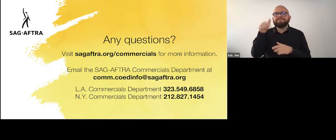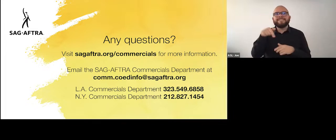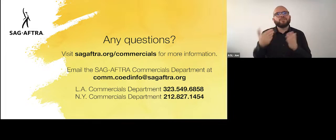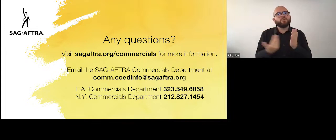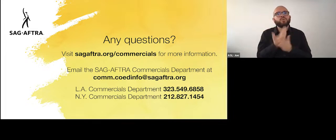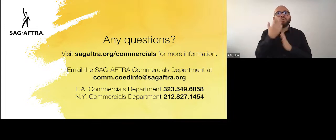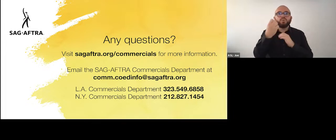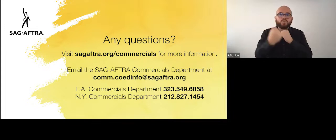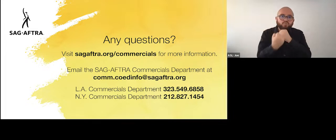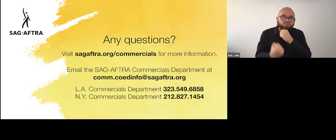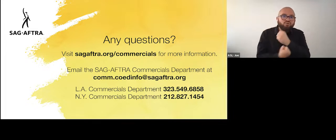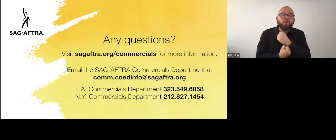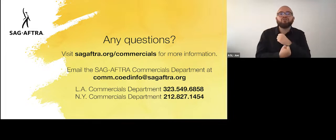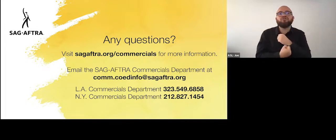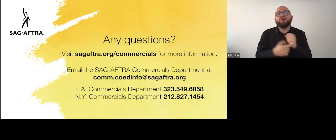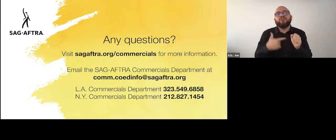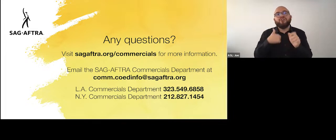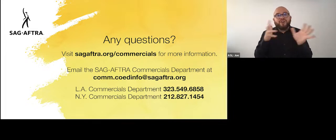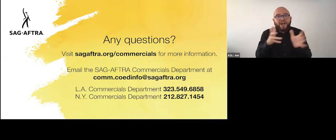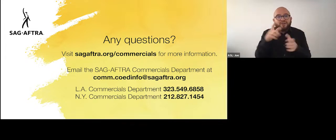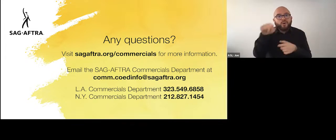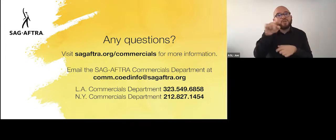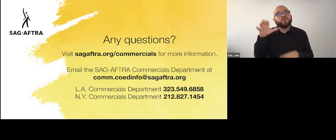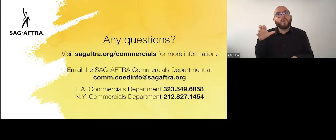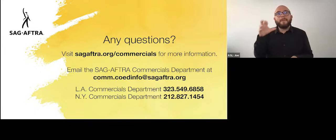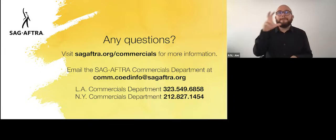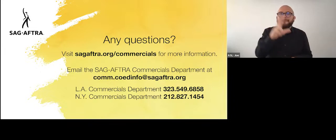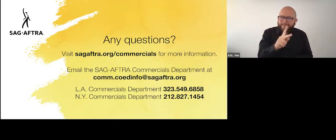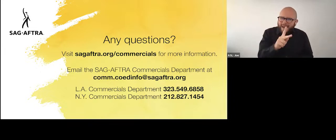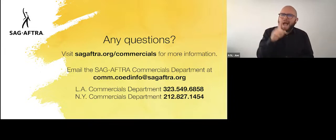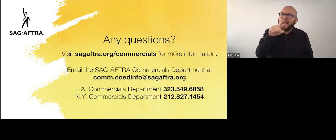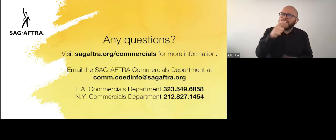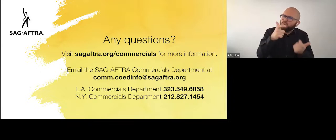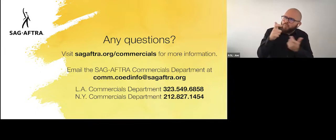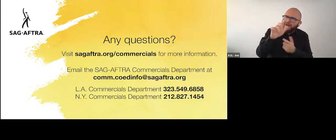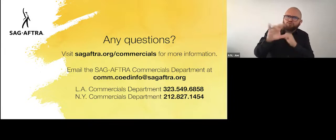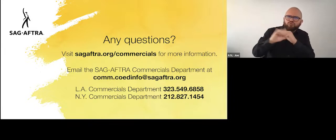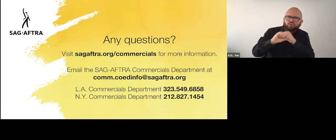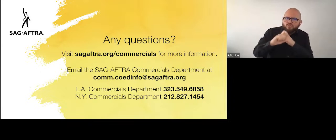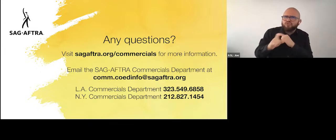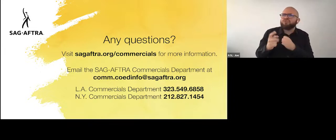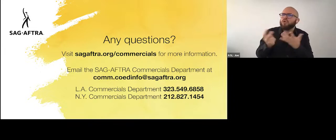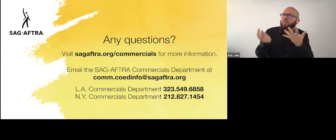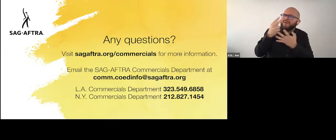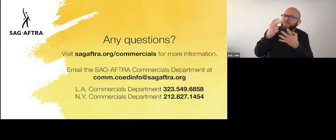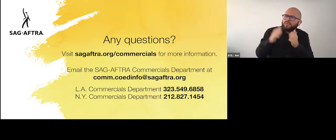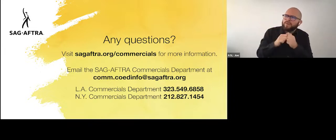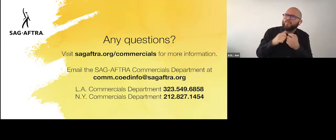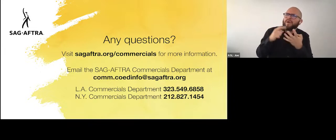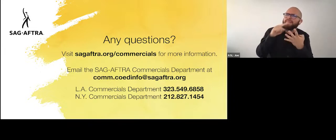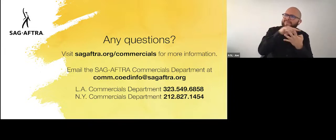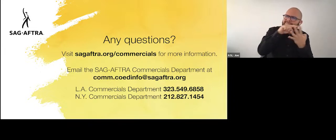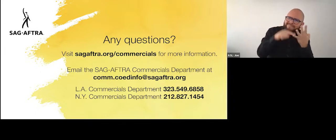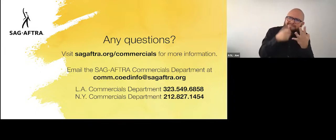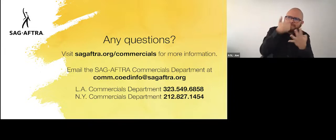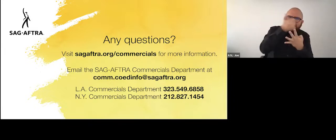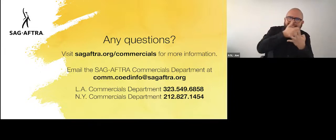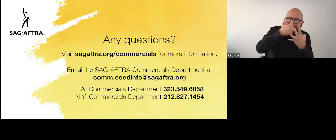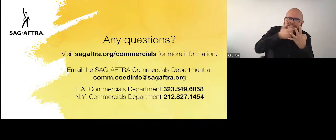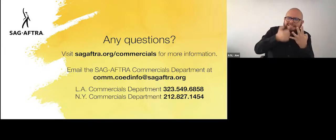I encourage you to go back when you do see your commercials and review them with the definitions that I've given.